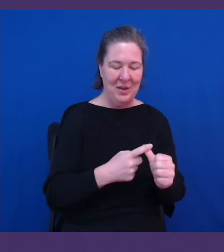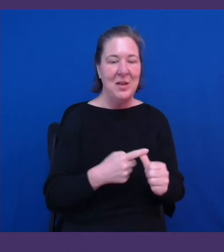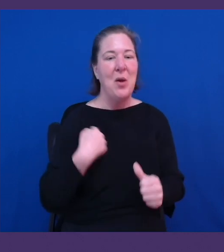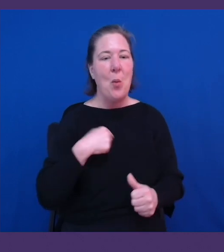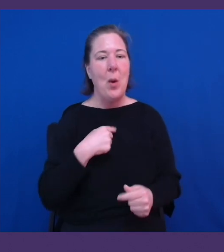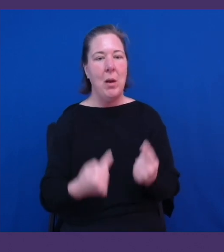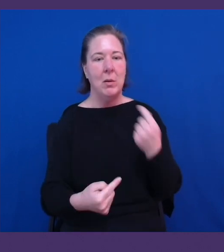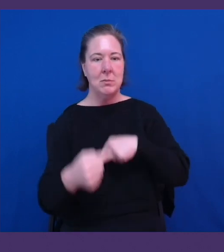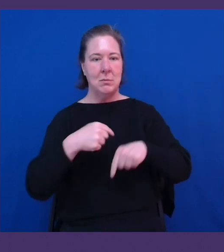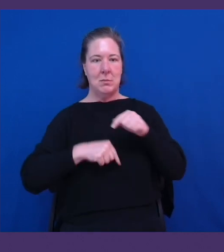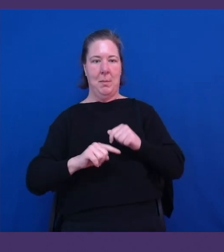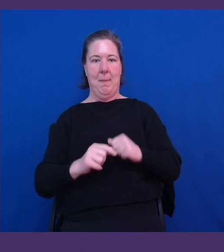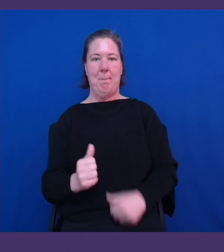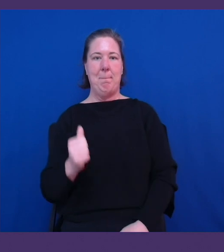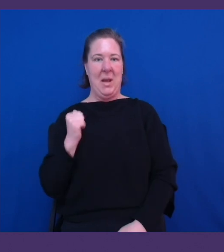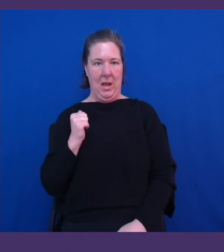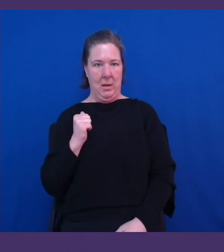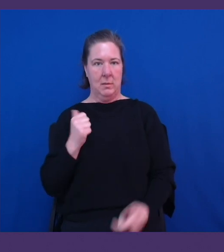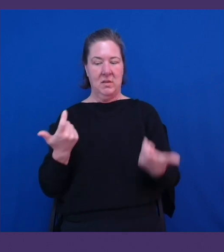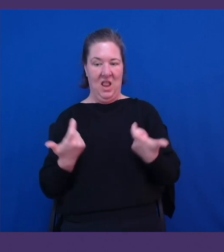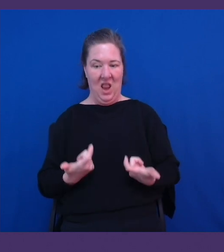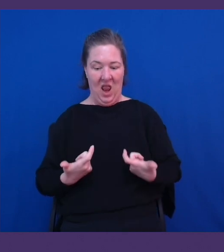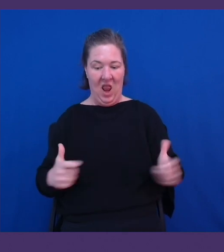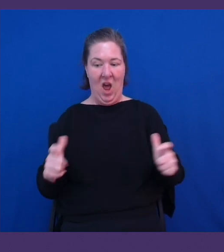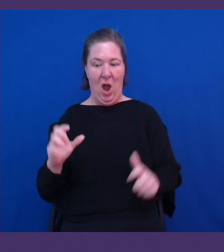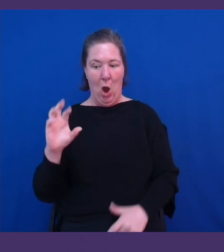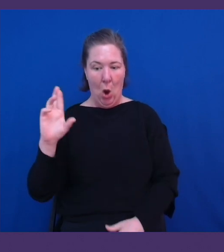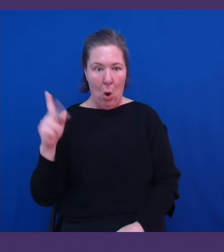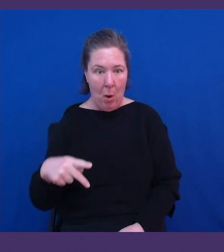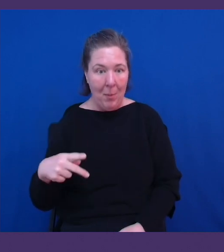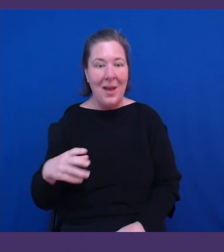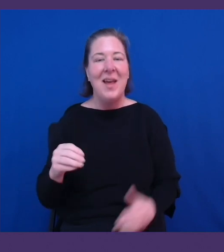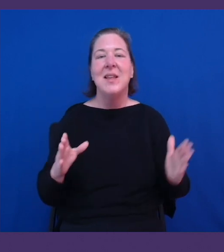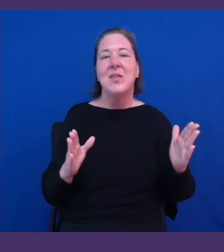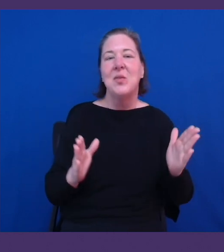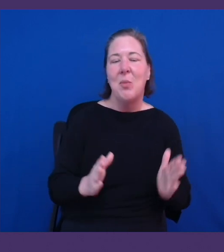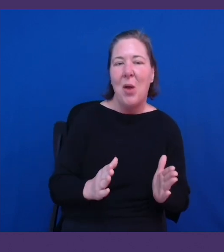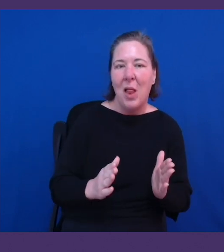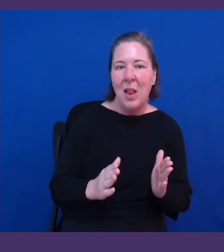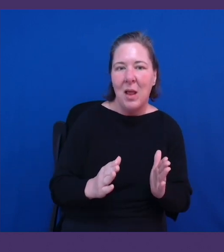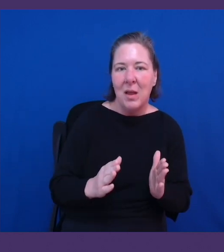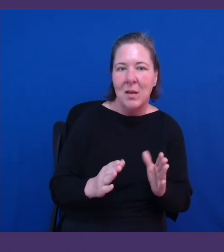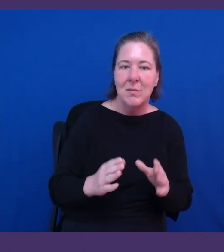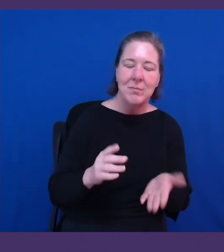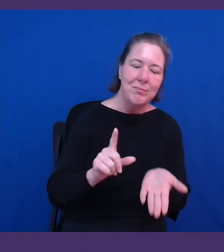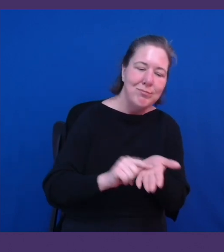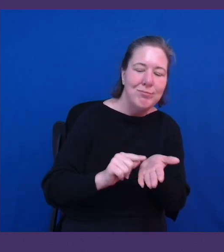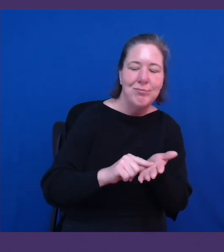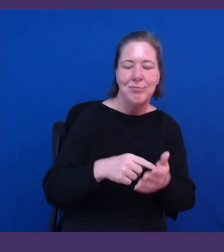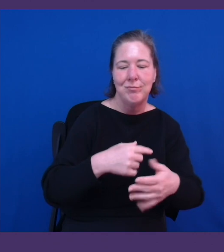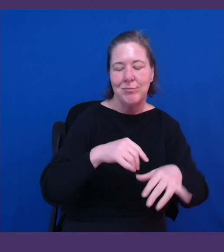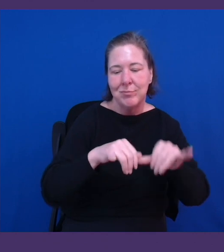So, large corporations and also smaller publishing system, CMS